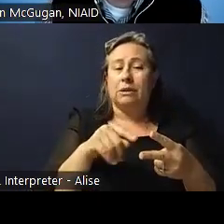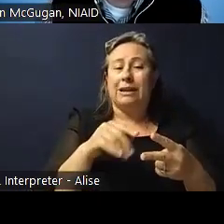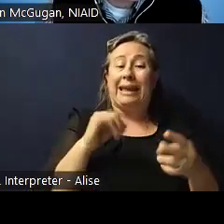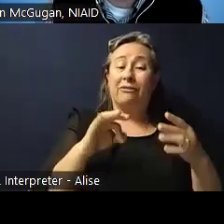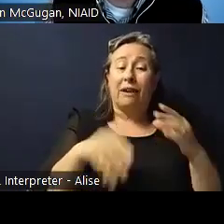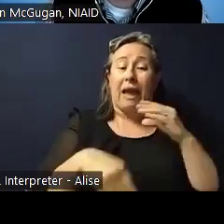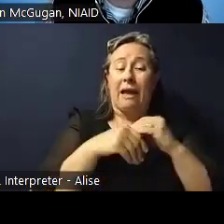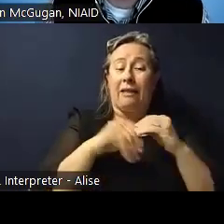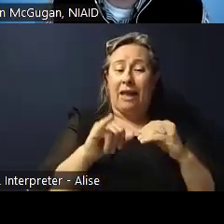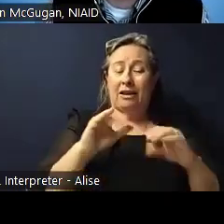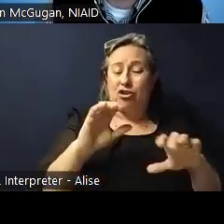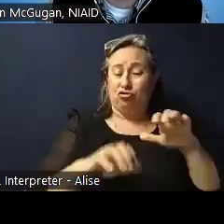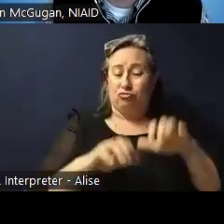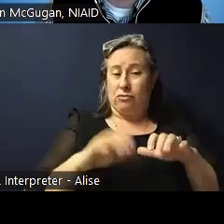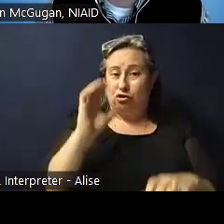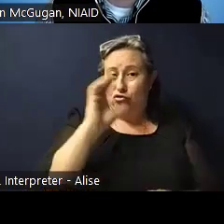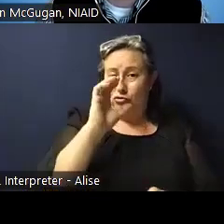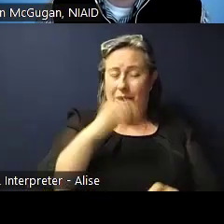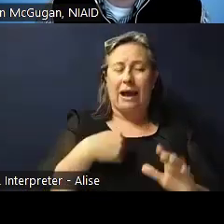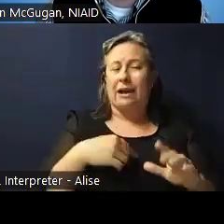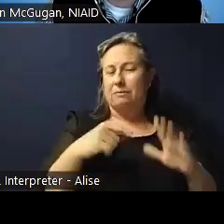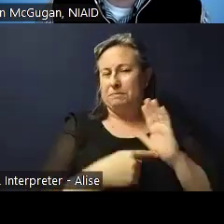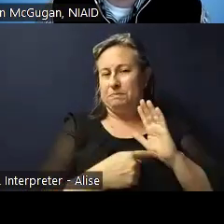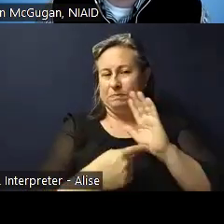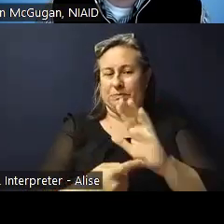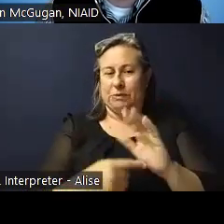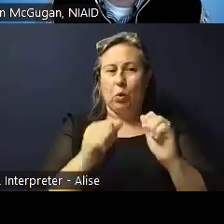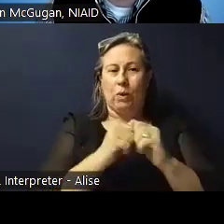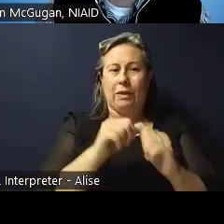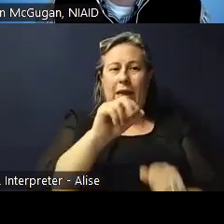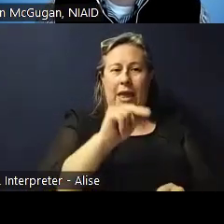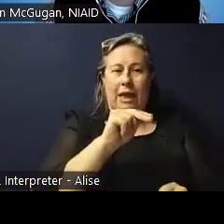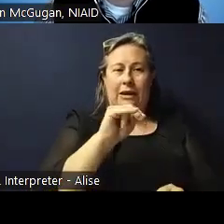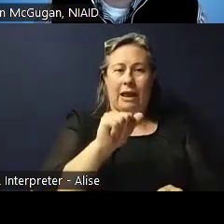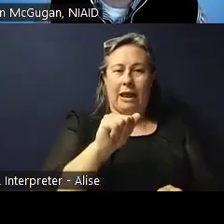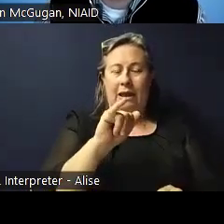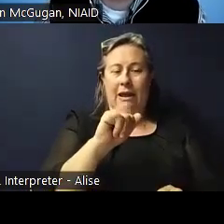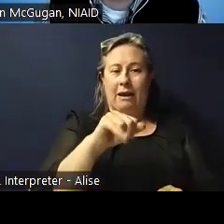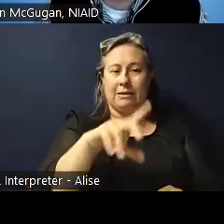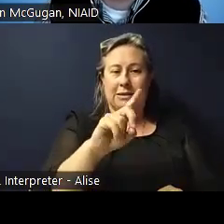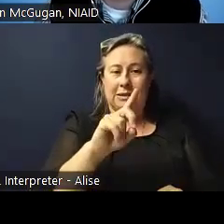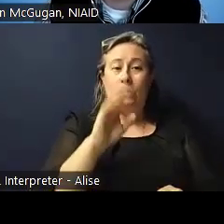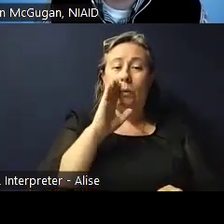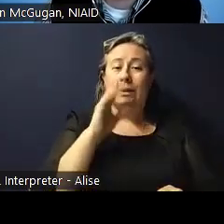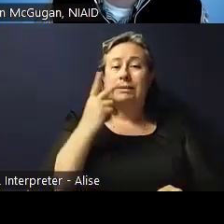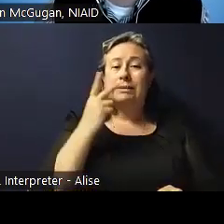and I did this as an example with NIAID, you'll get opportunities such as this one,